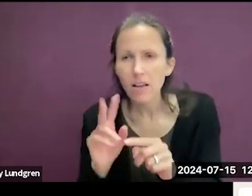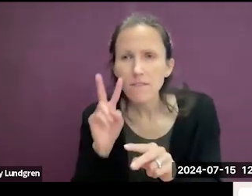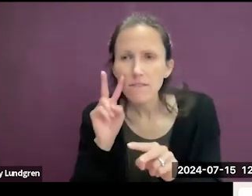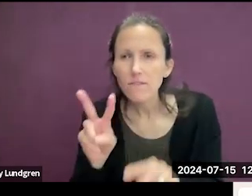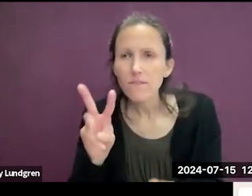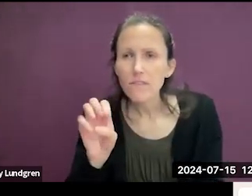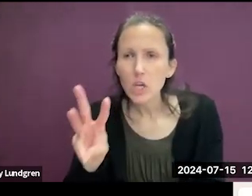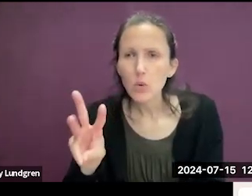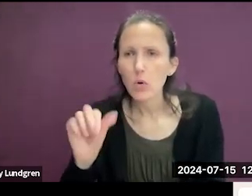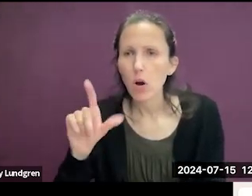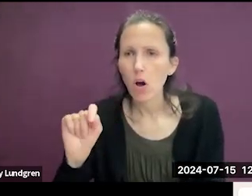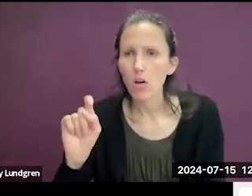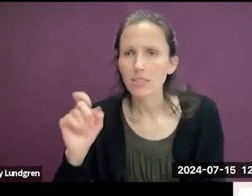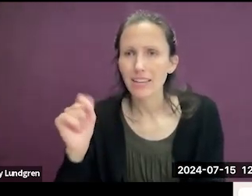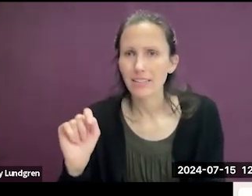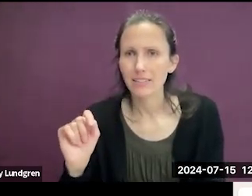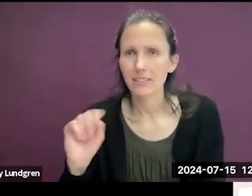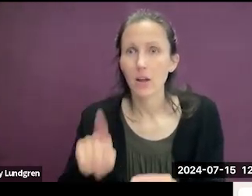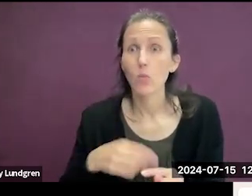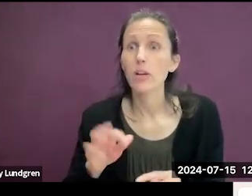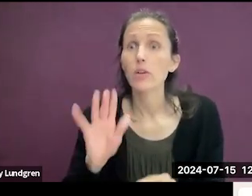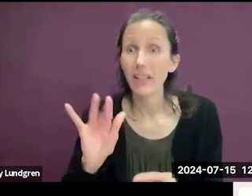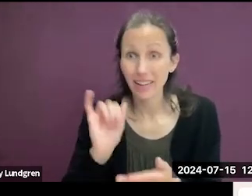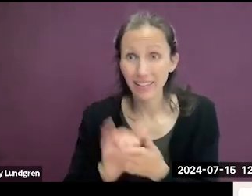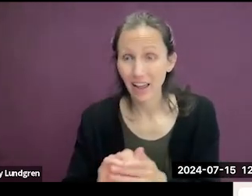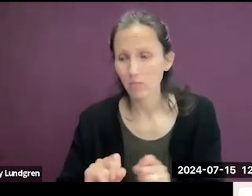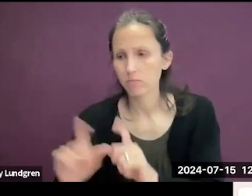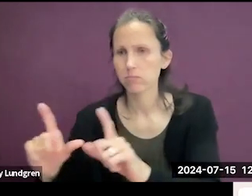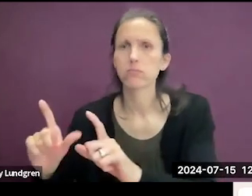so we need to put some information in there. So I've already given us an example here.